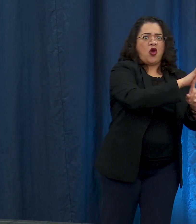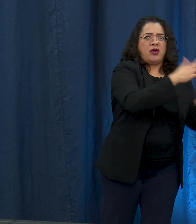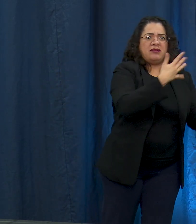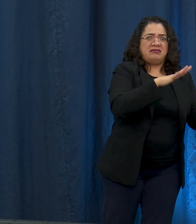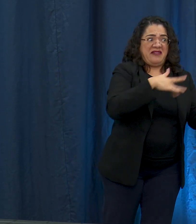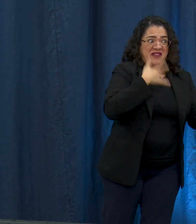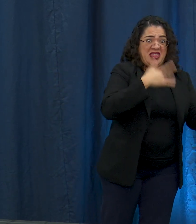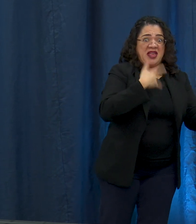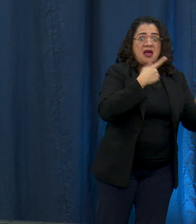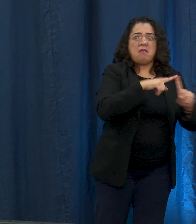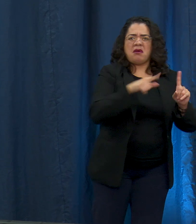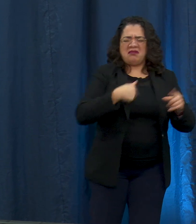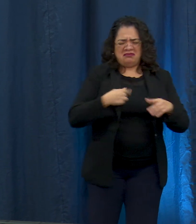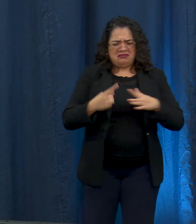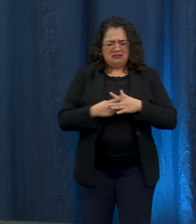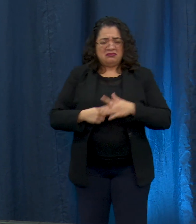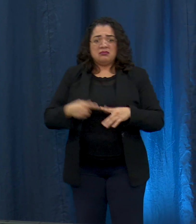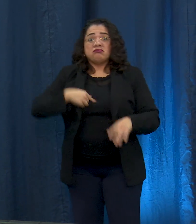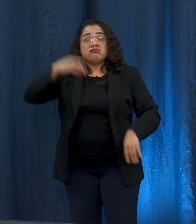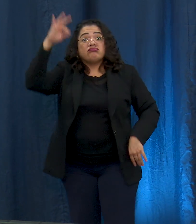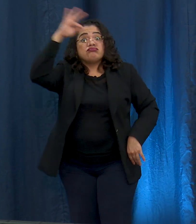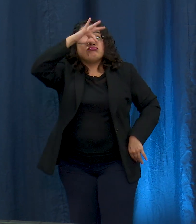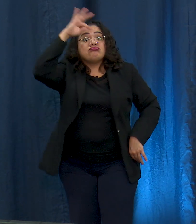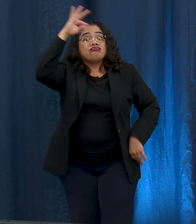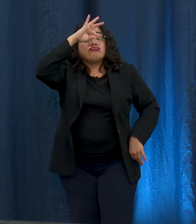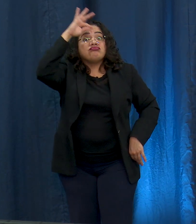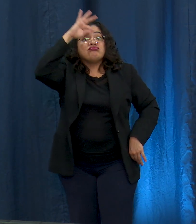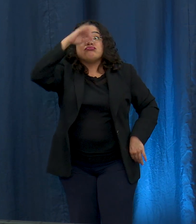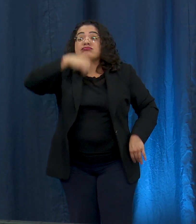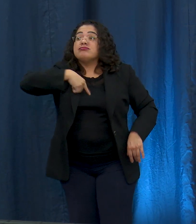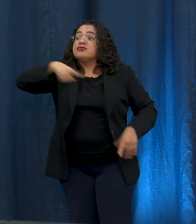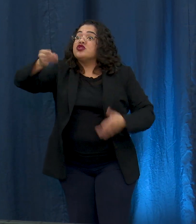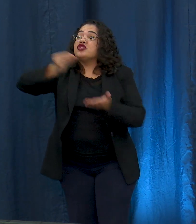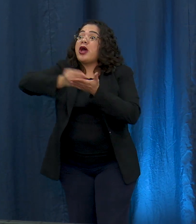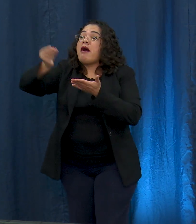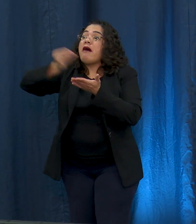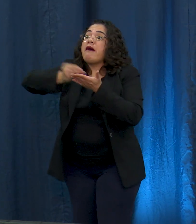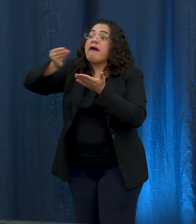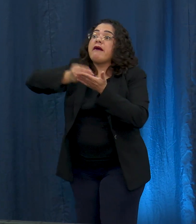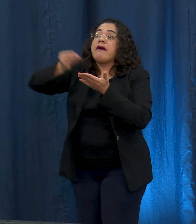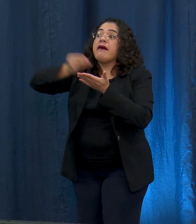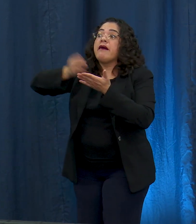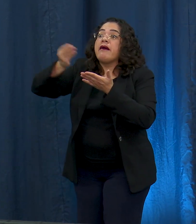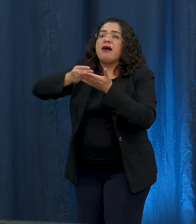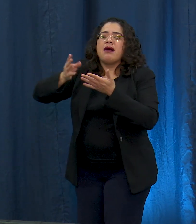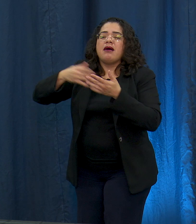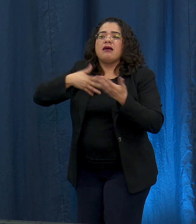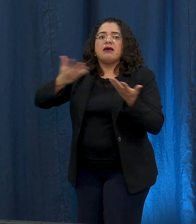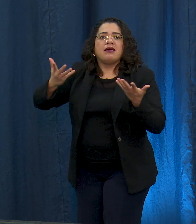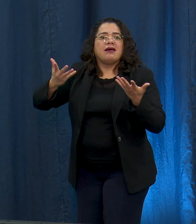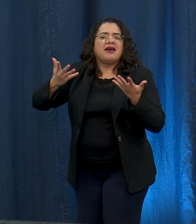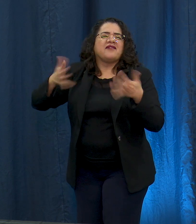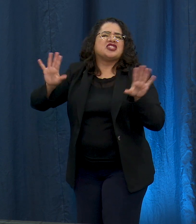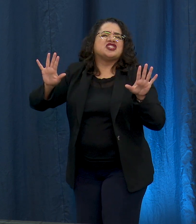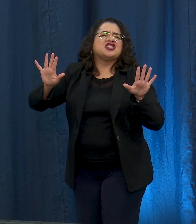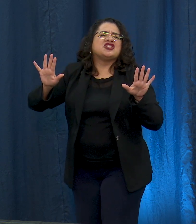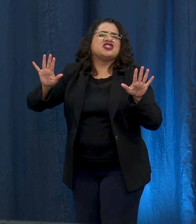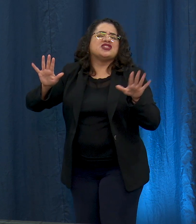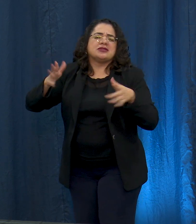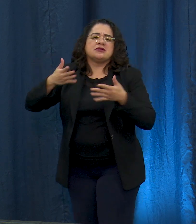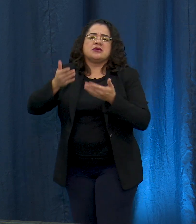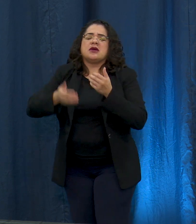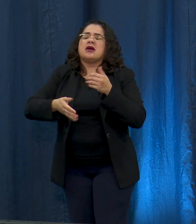do go out to get food or for essential services. It does create a